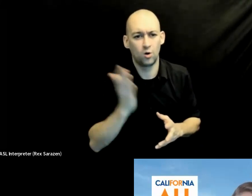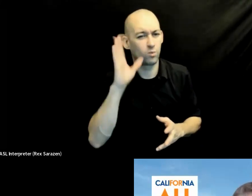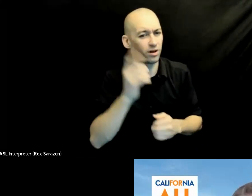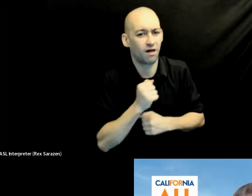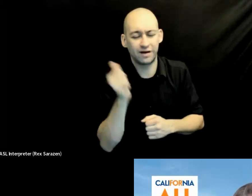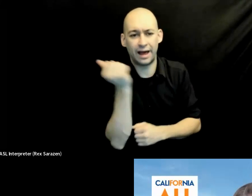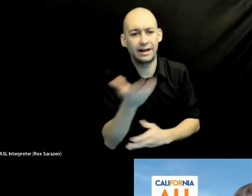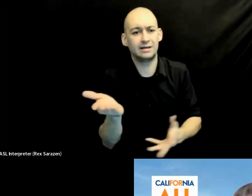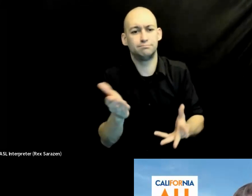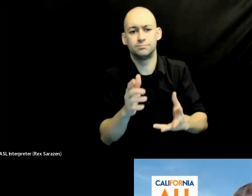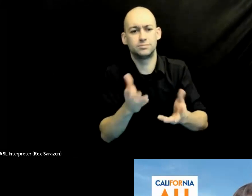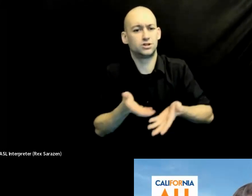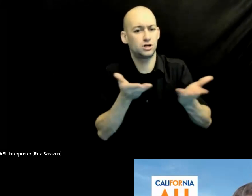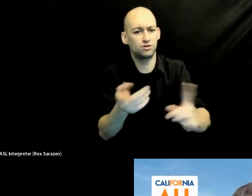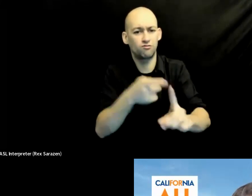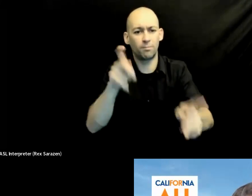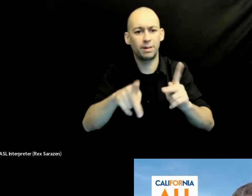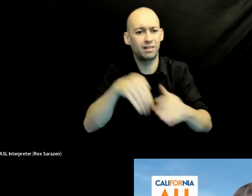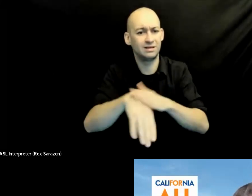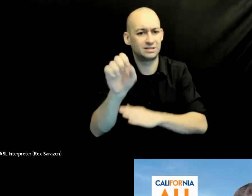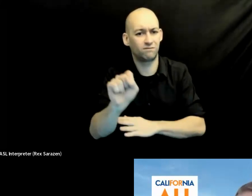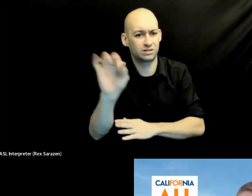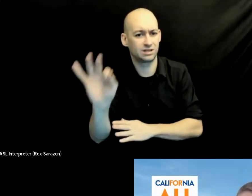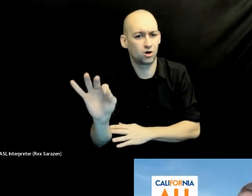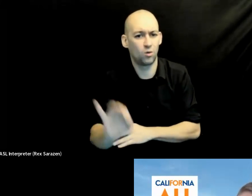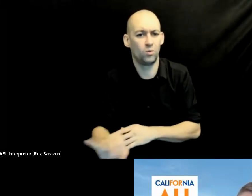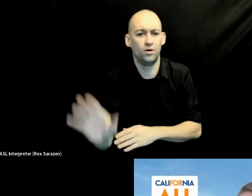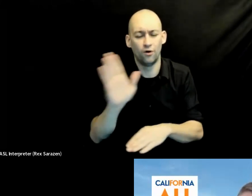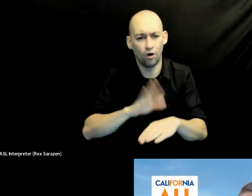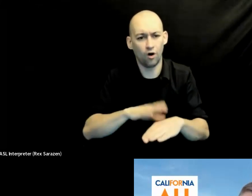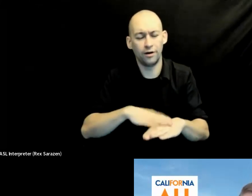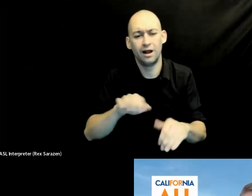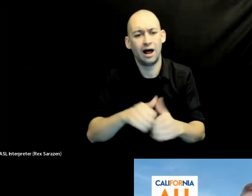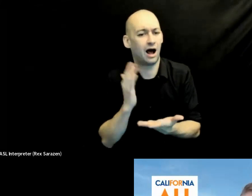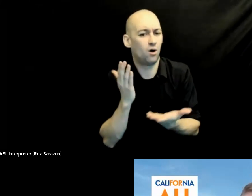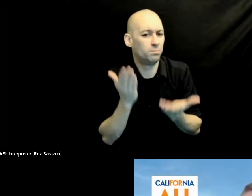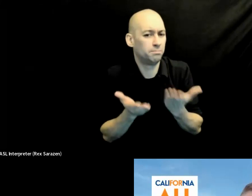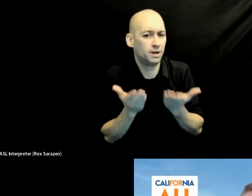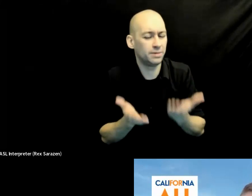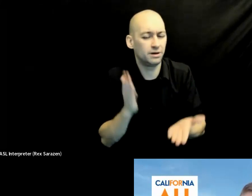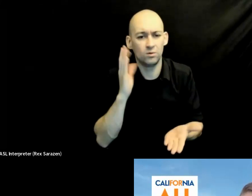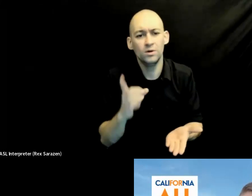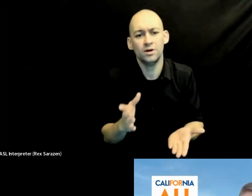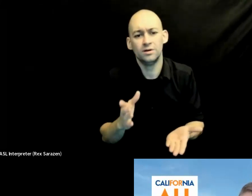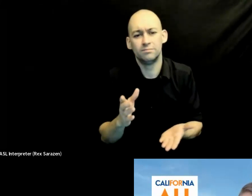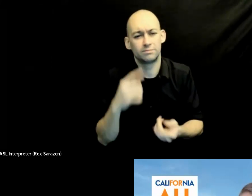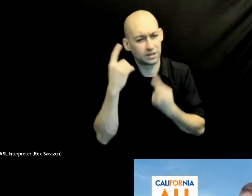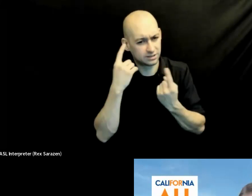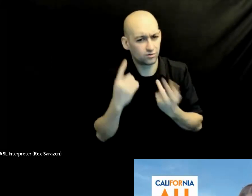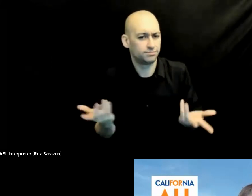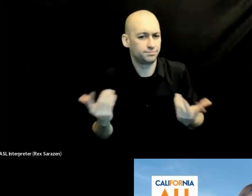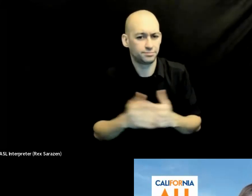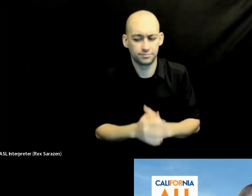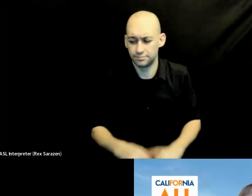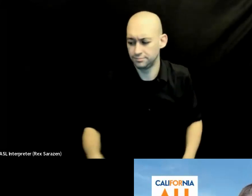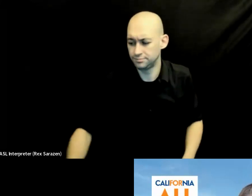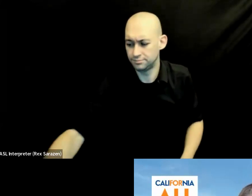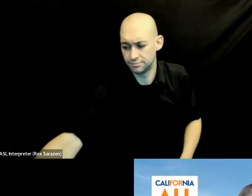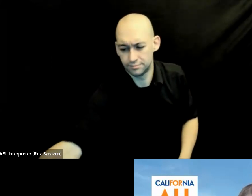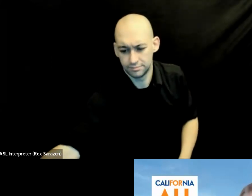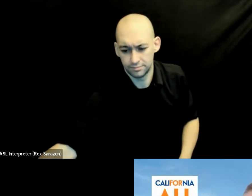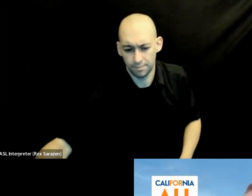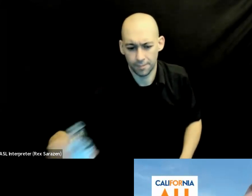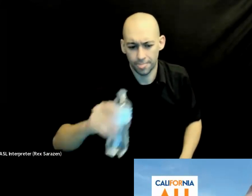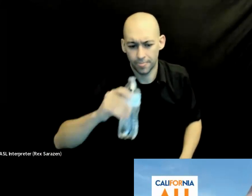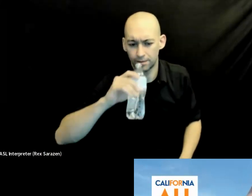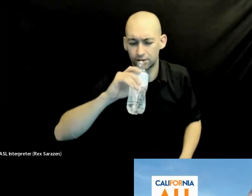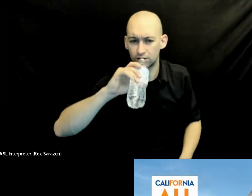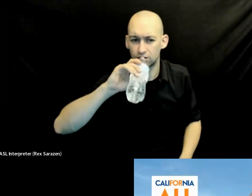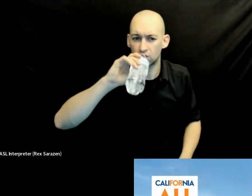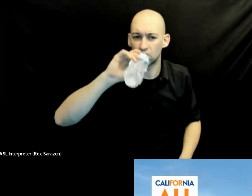from the folks in San Francisco on how we might you know what we might consider. Great and another